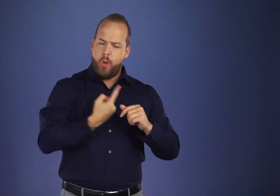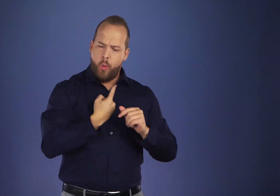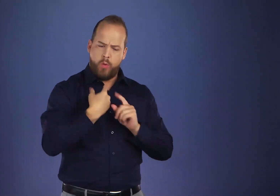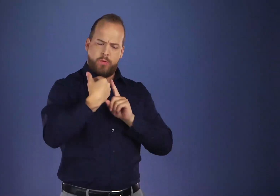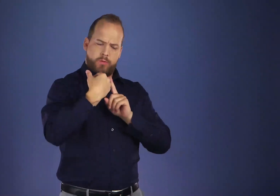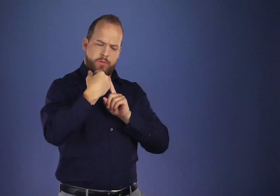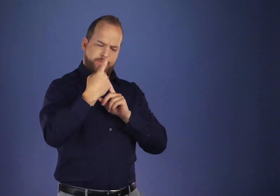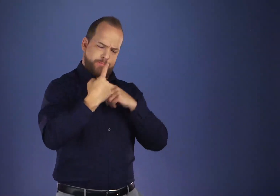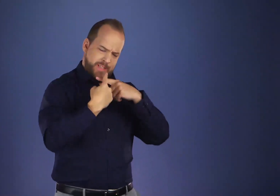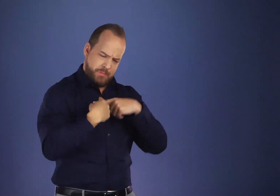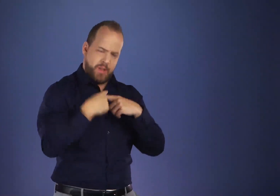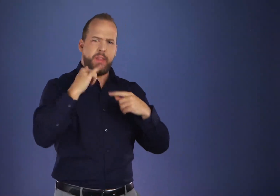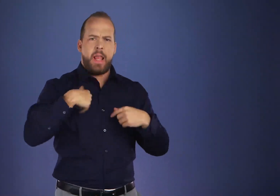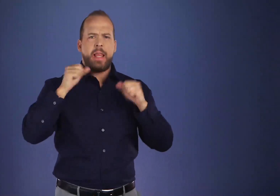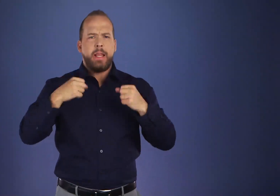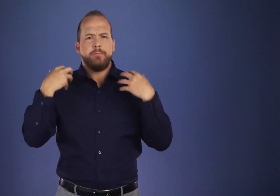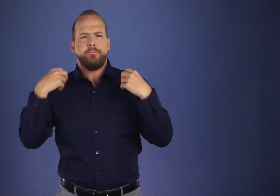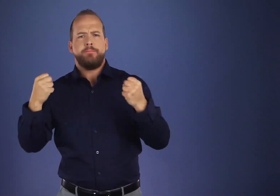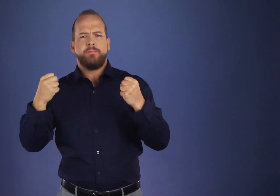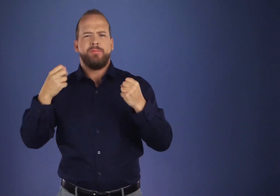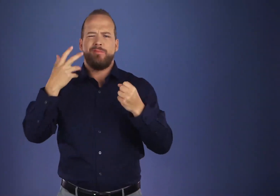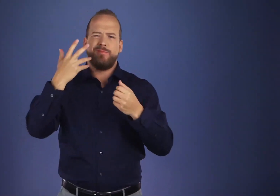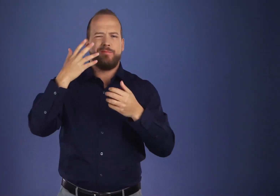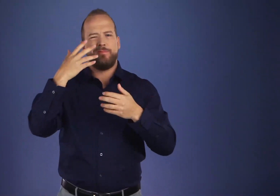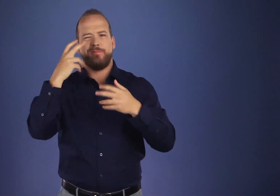His lone courage and unaided will cannot do it.